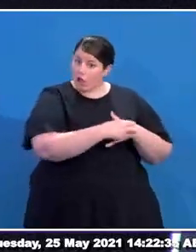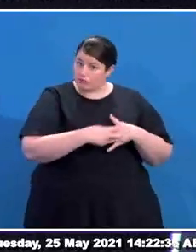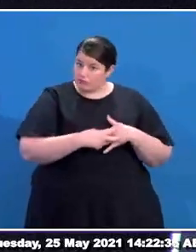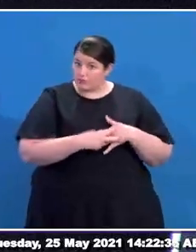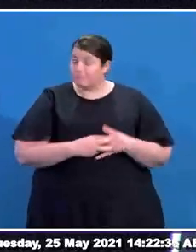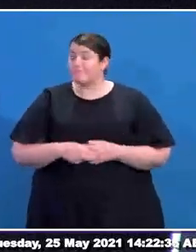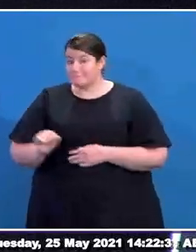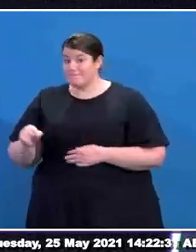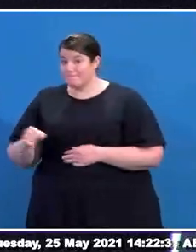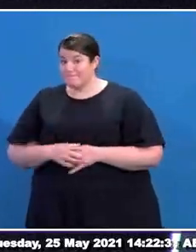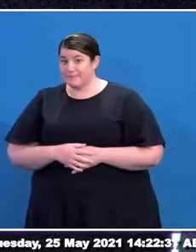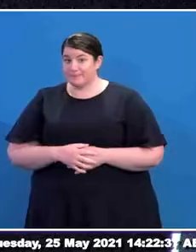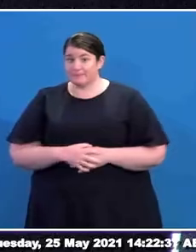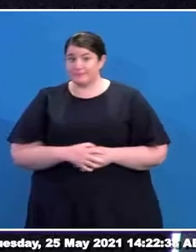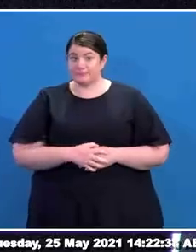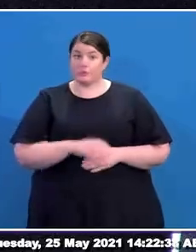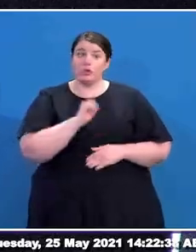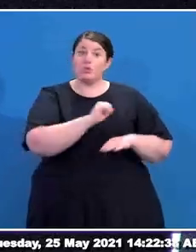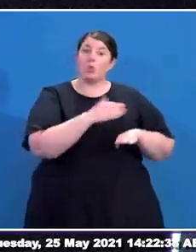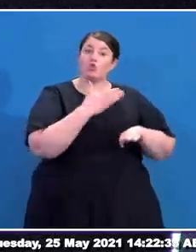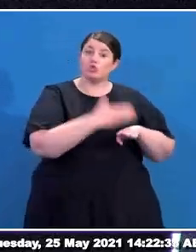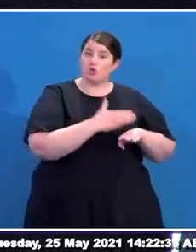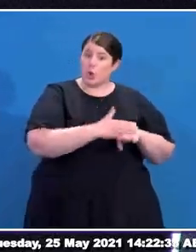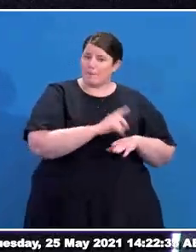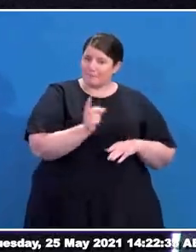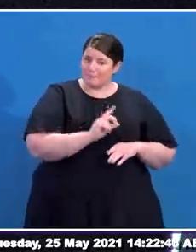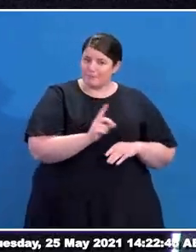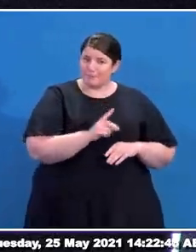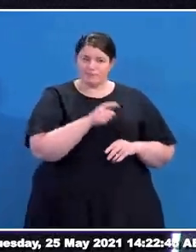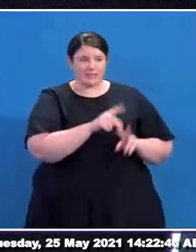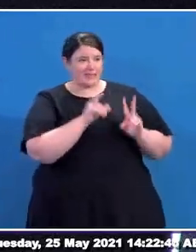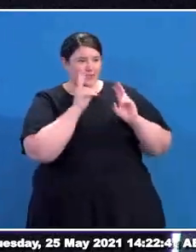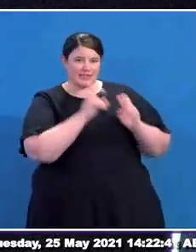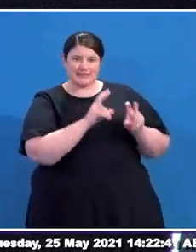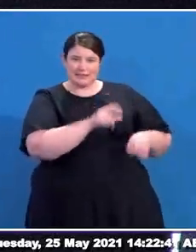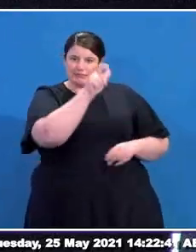Your occupation, amongst other things, is an investigator? That's correct.